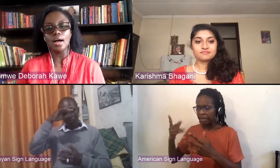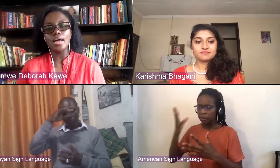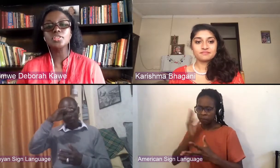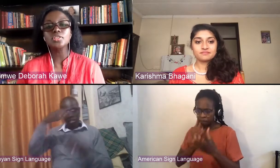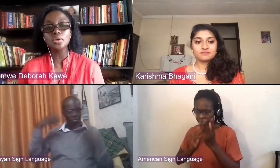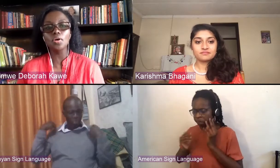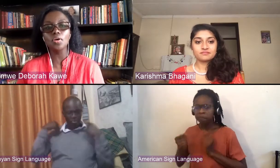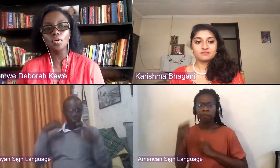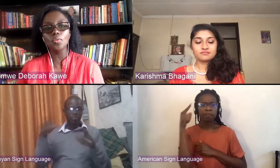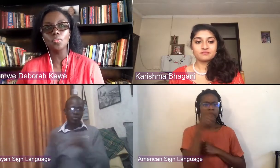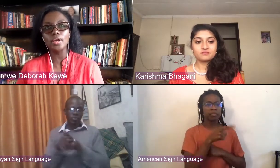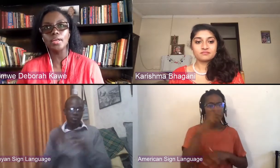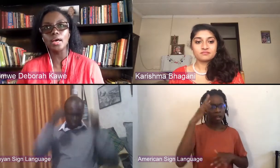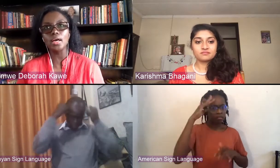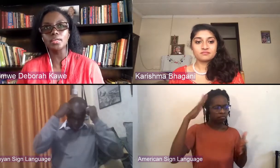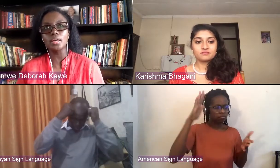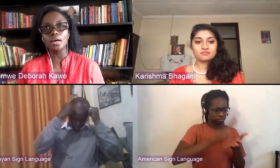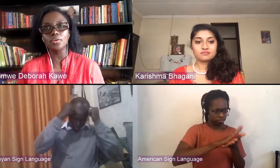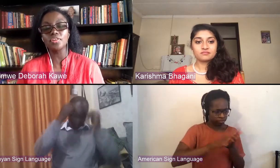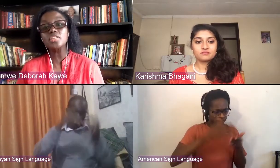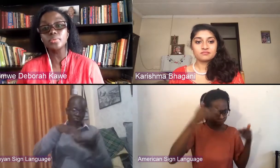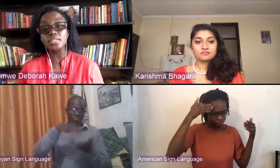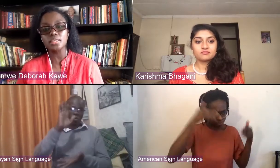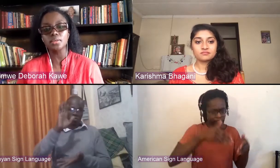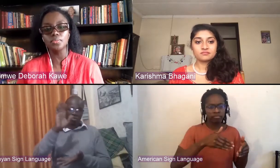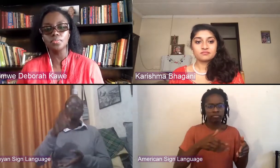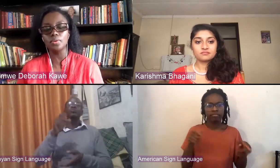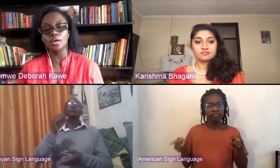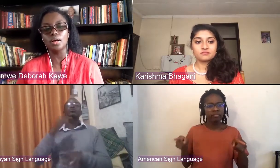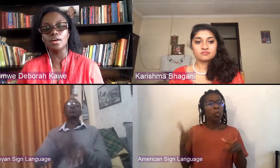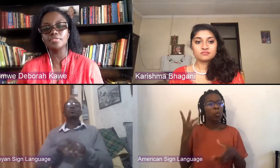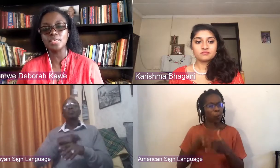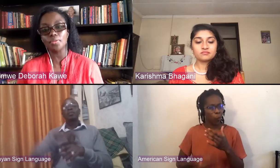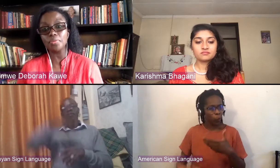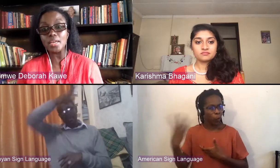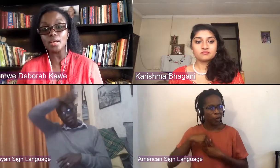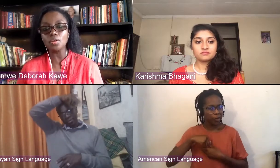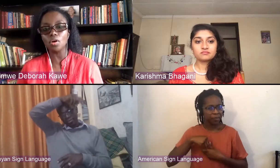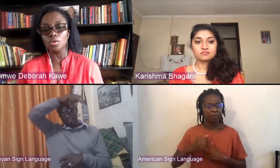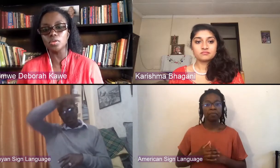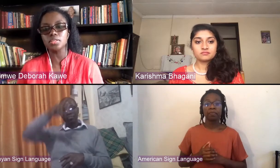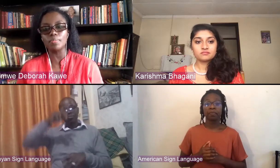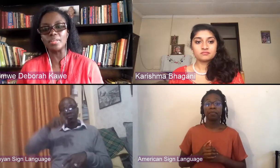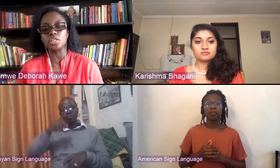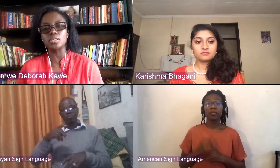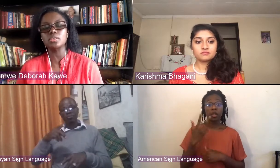And so when I graduated after the three-year course the bachelor's course,